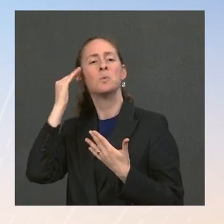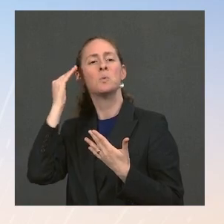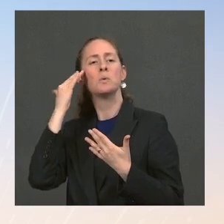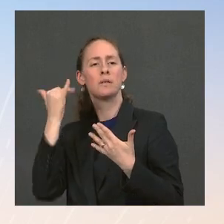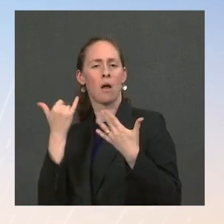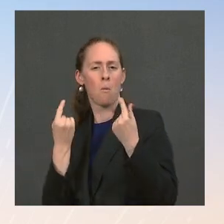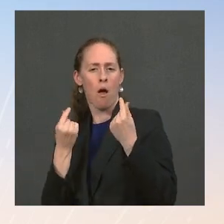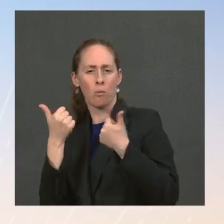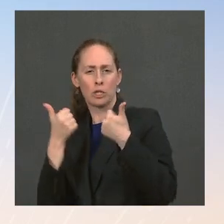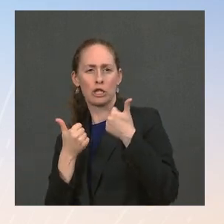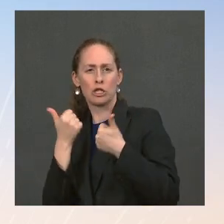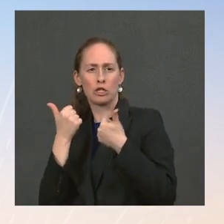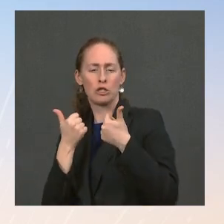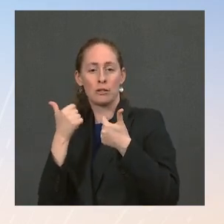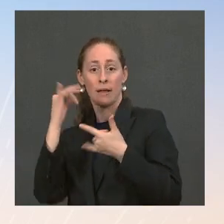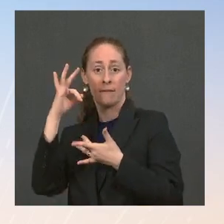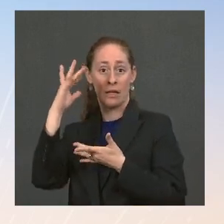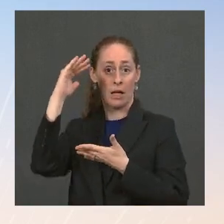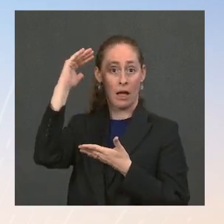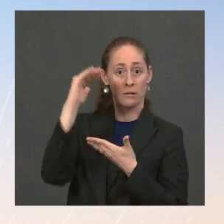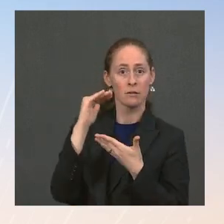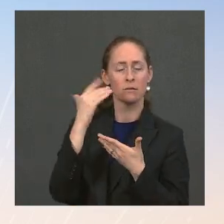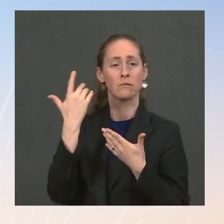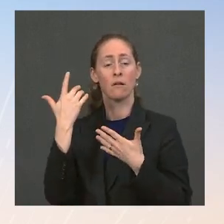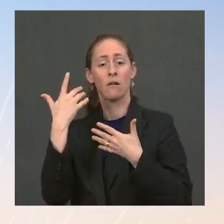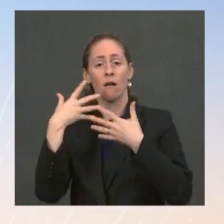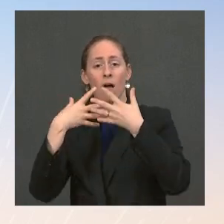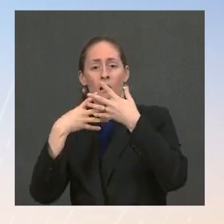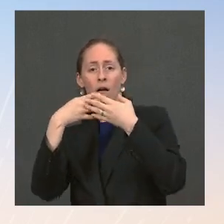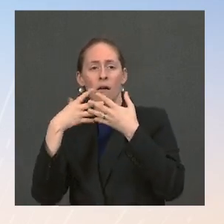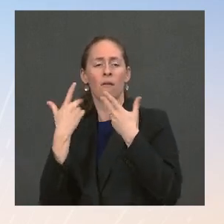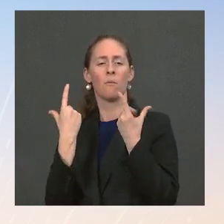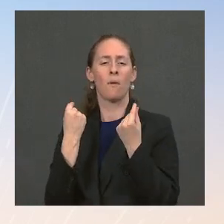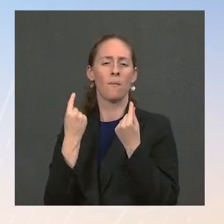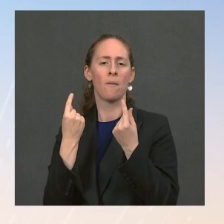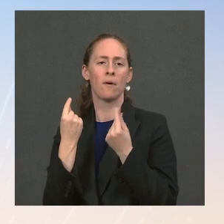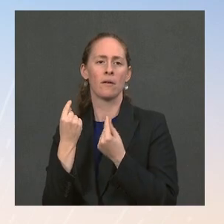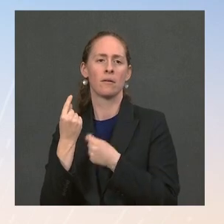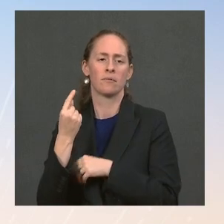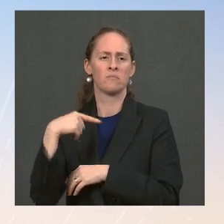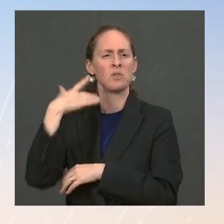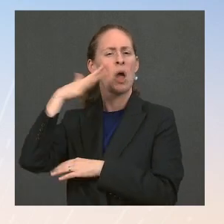We've been in that stage for a couple days, as we expected to be. And we will continue to be, I would expect.